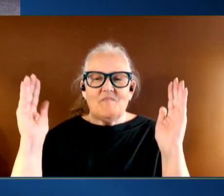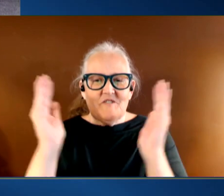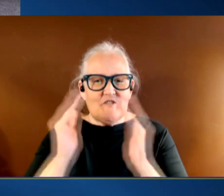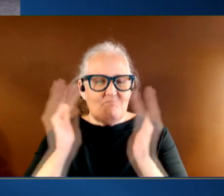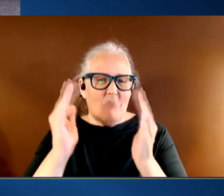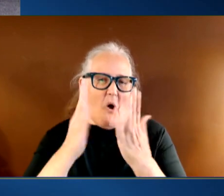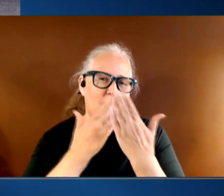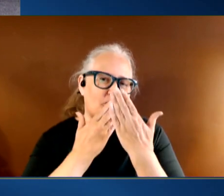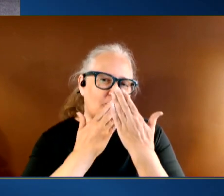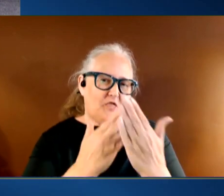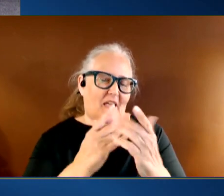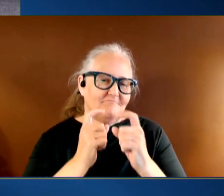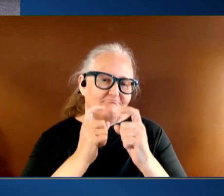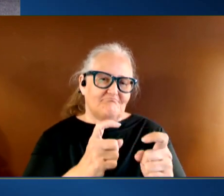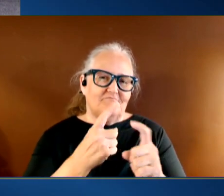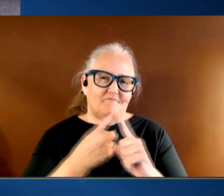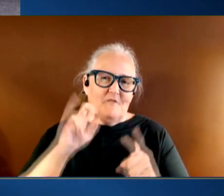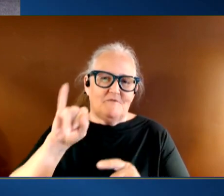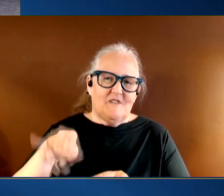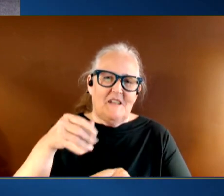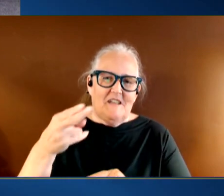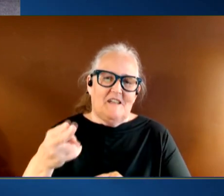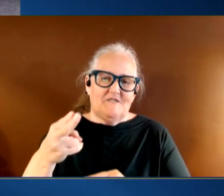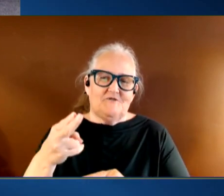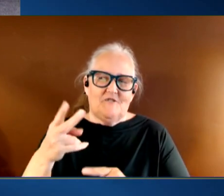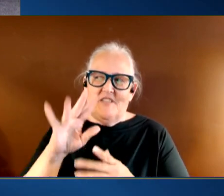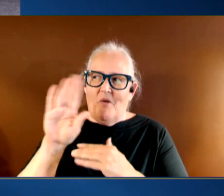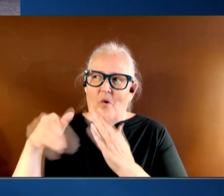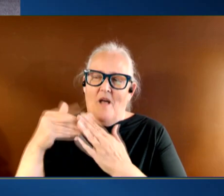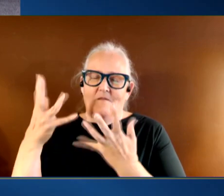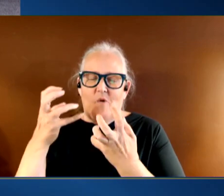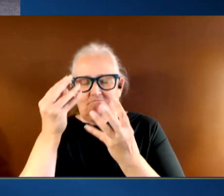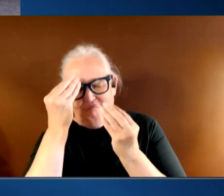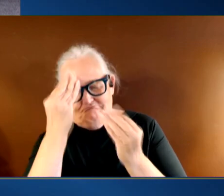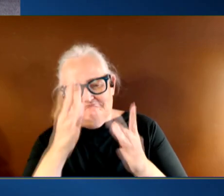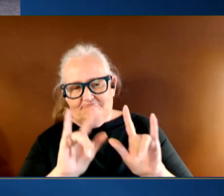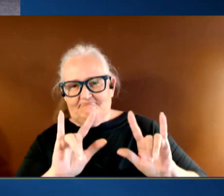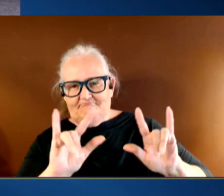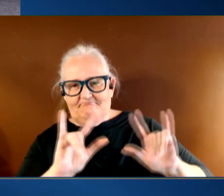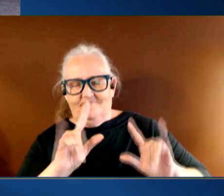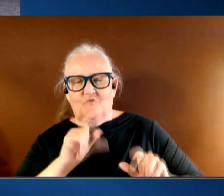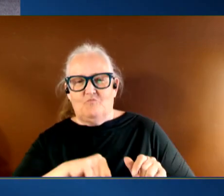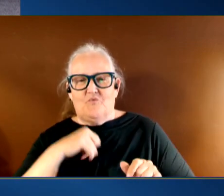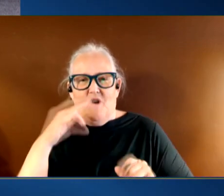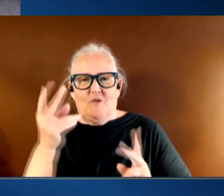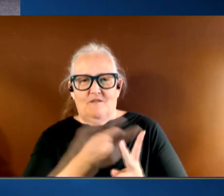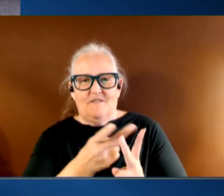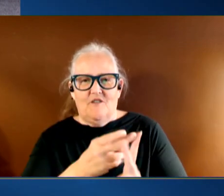Lydia Pecker: Everybody is so proud of you and their gratitude to you. Wunmi Mosaku: Thank you so much.